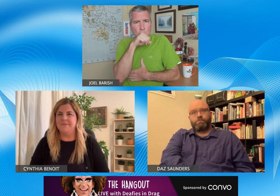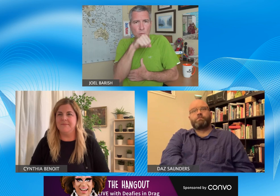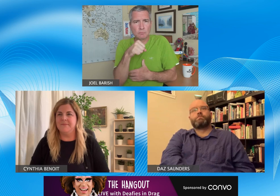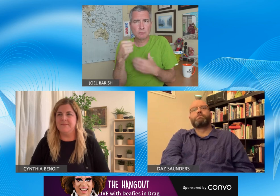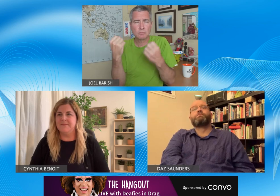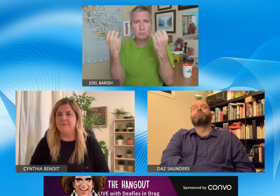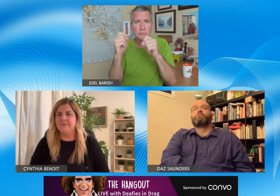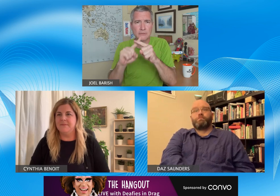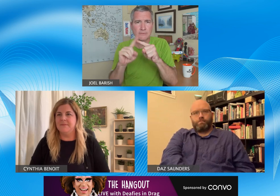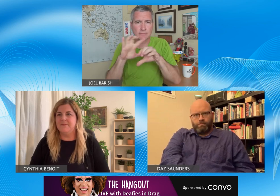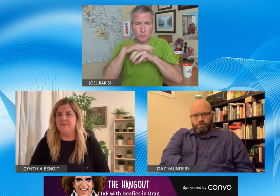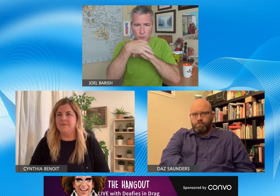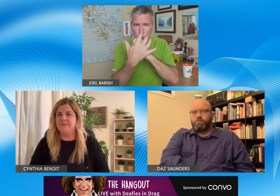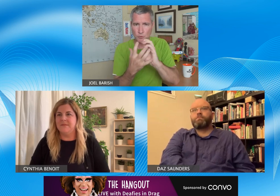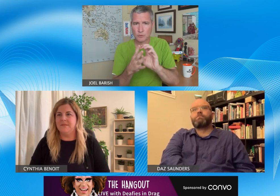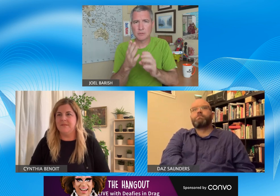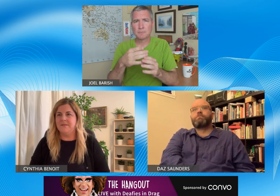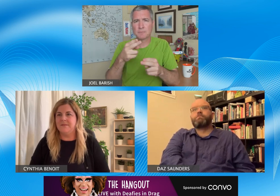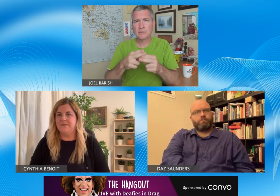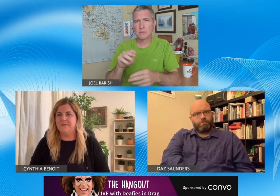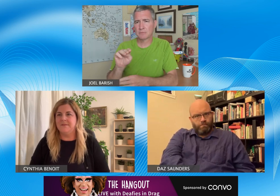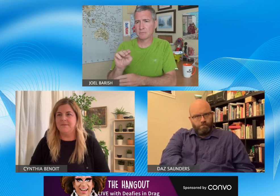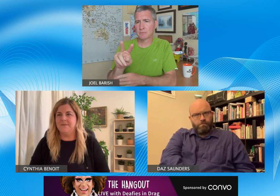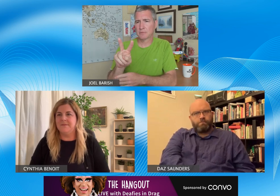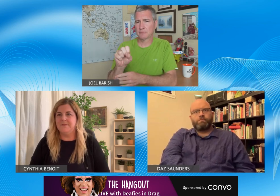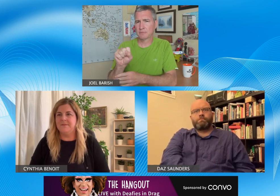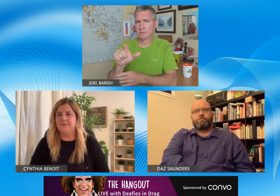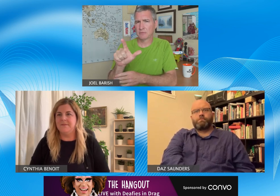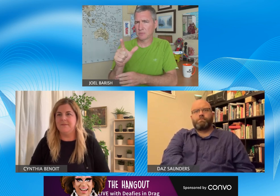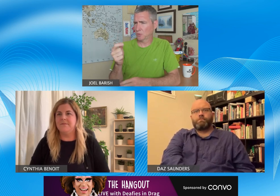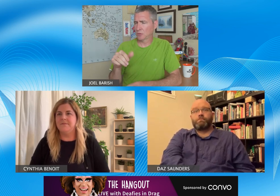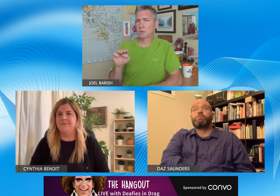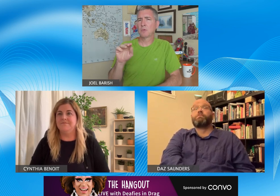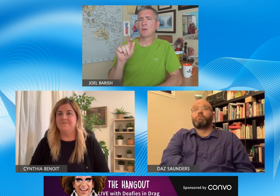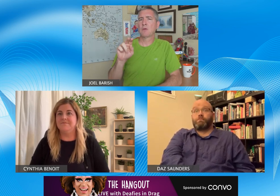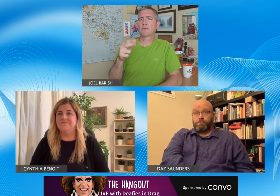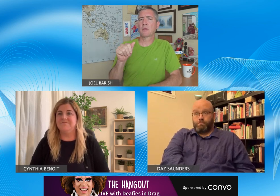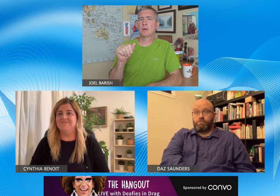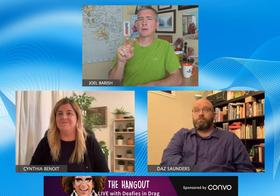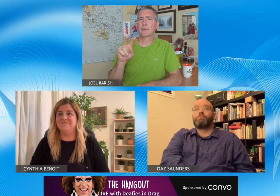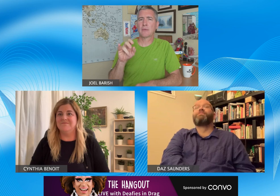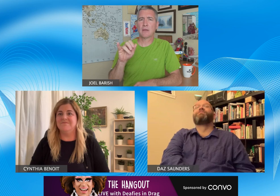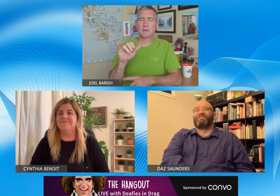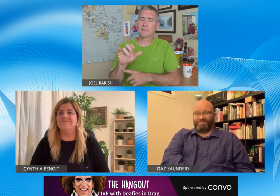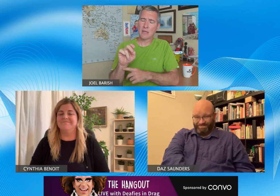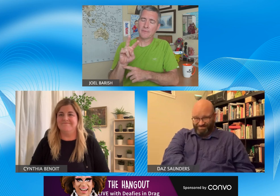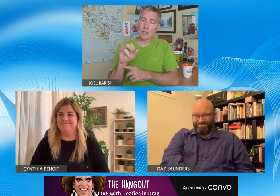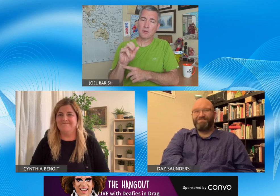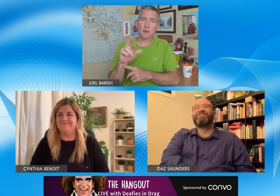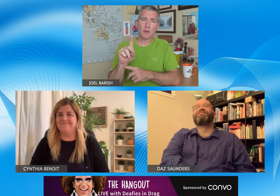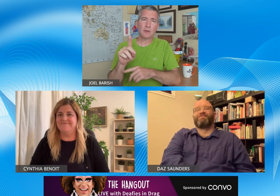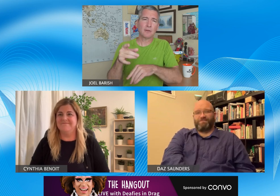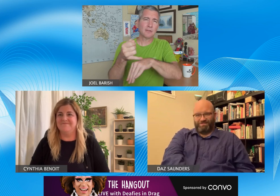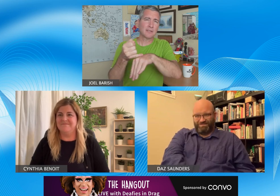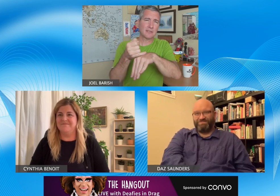to demystify LSQ and because of the decline of LSQ as a language. Personally, I love different sign languages from all over the world. Earlier, we mentioned MVSL, which stands for Martha’s Vineyard Sign Language.